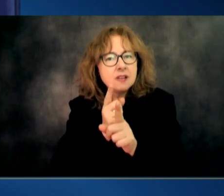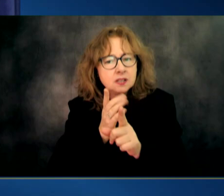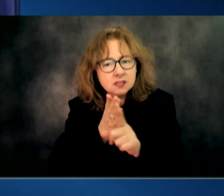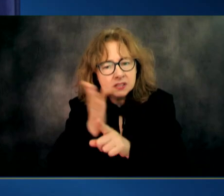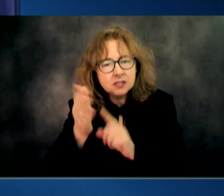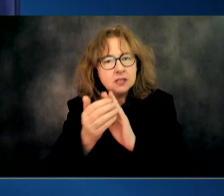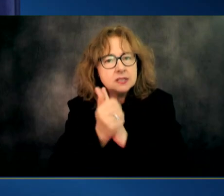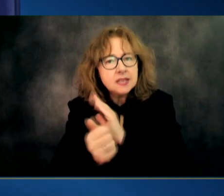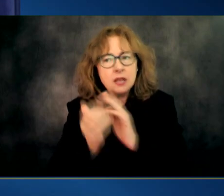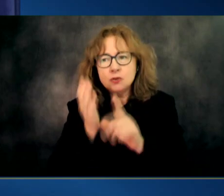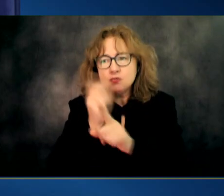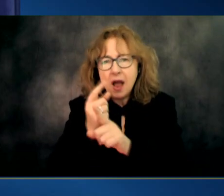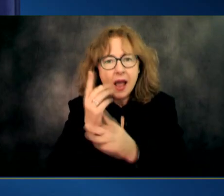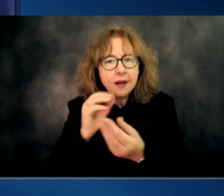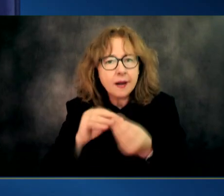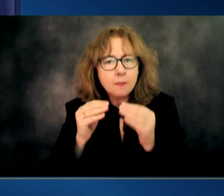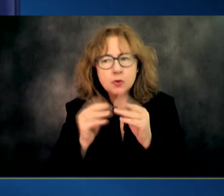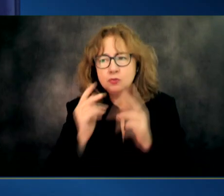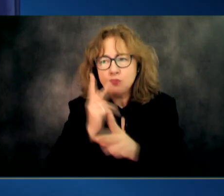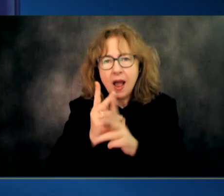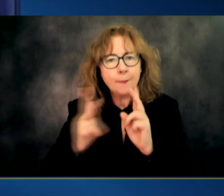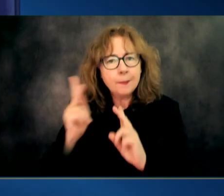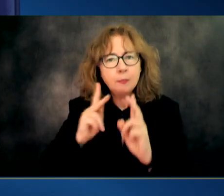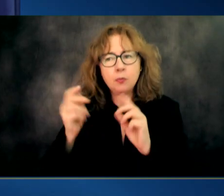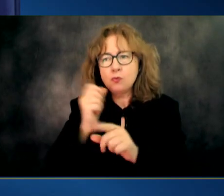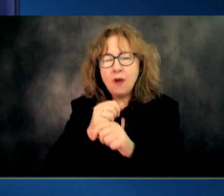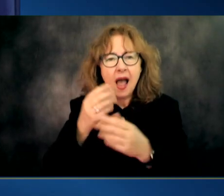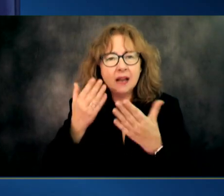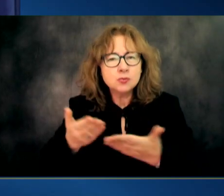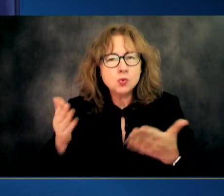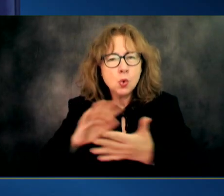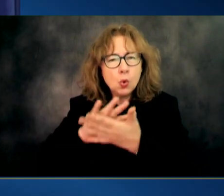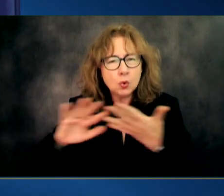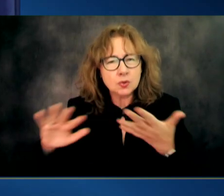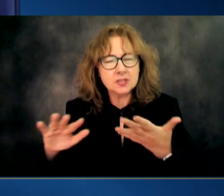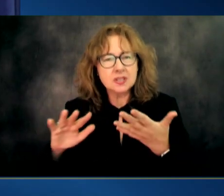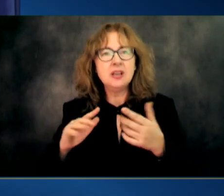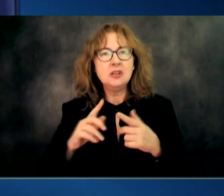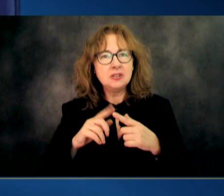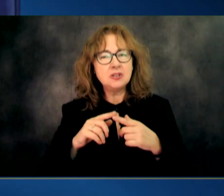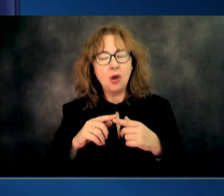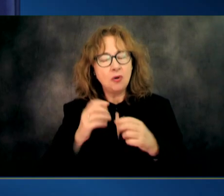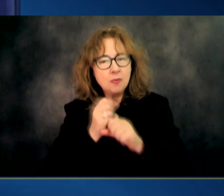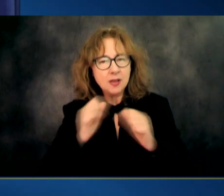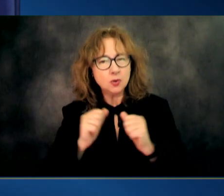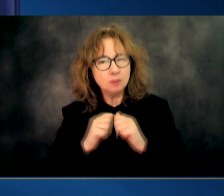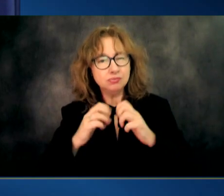resources and to these tools and to the data. So, you're in good place. You're in a good place. So,